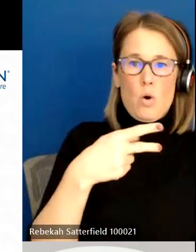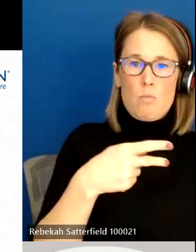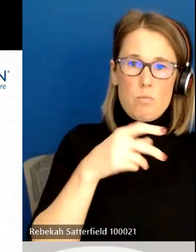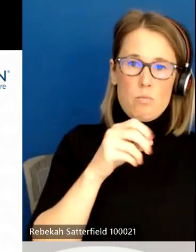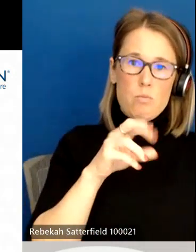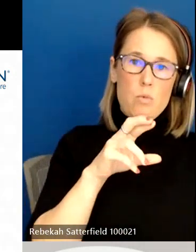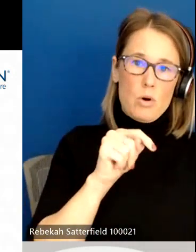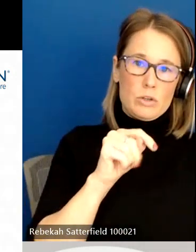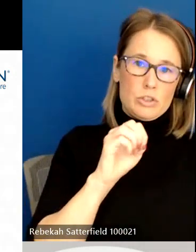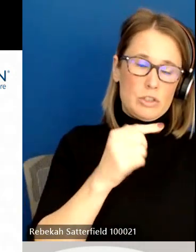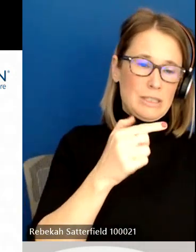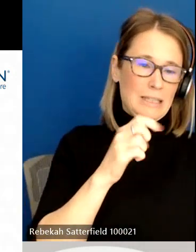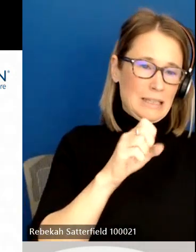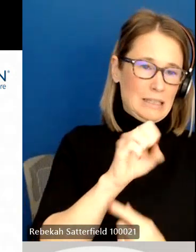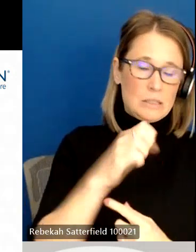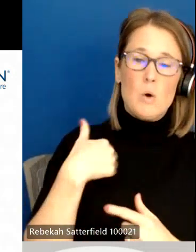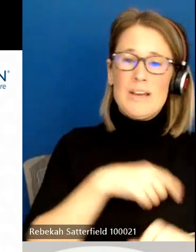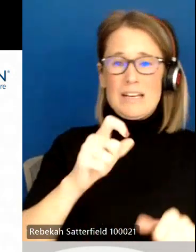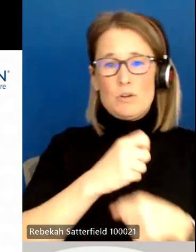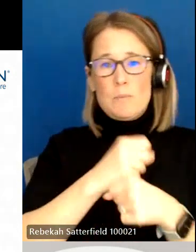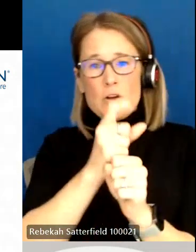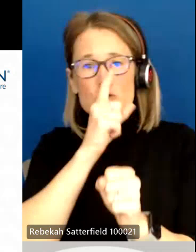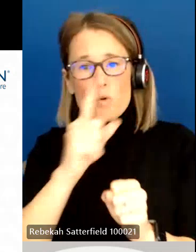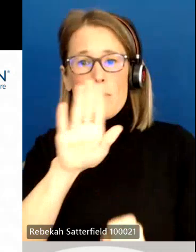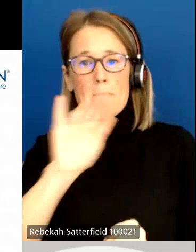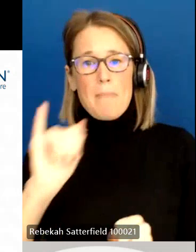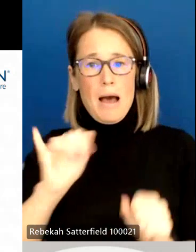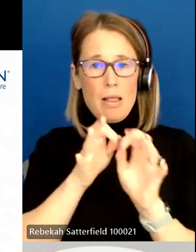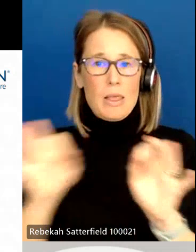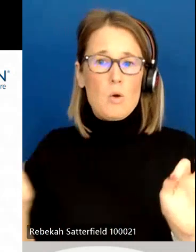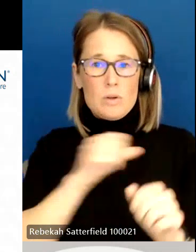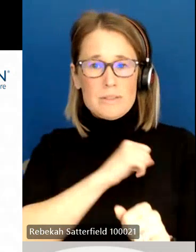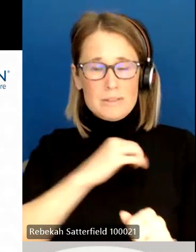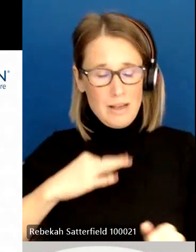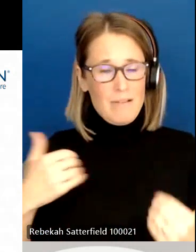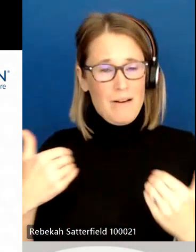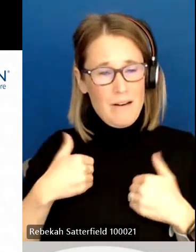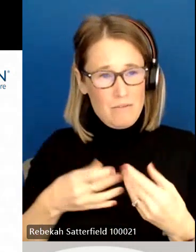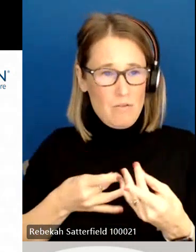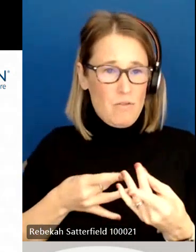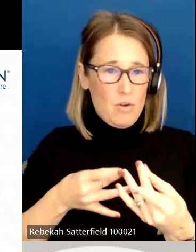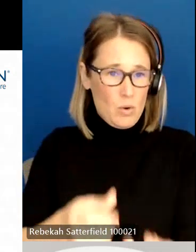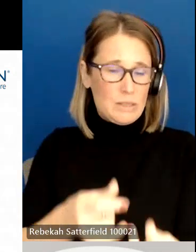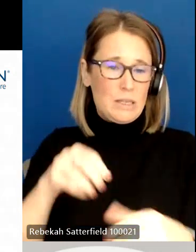need to make sure that these bilingual providers have clinical fluency um and if these bilingual